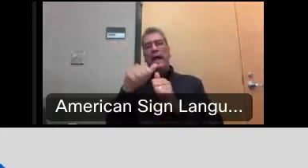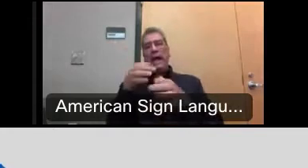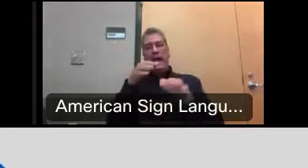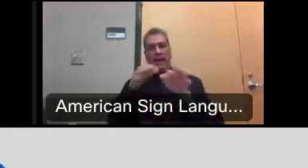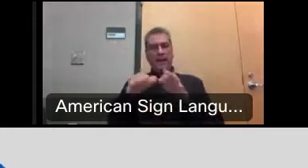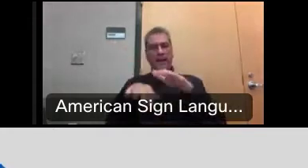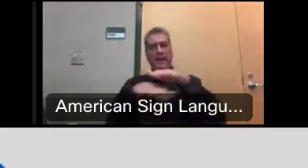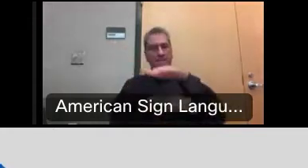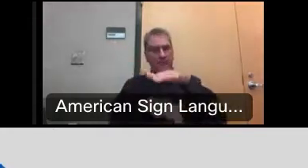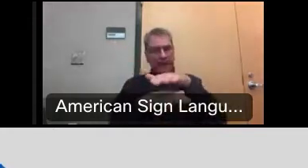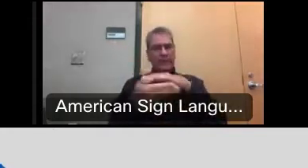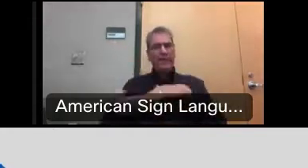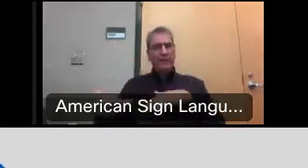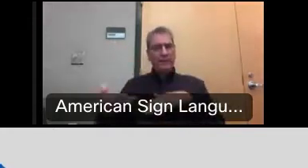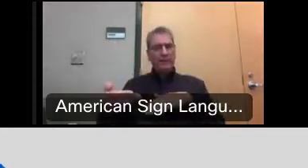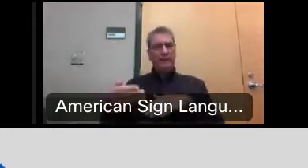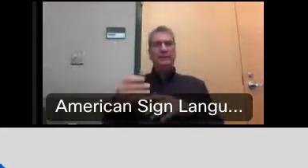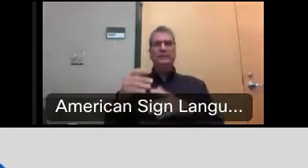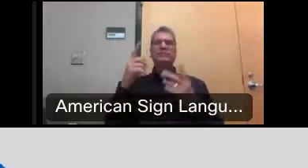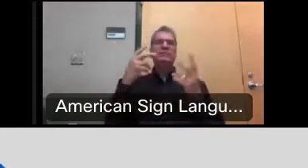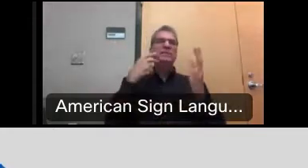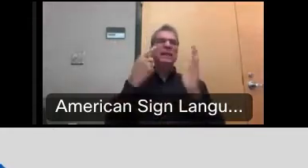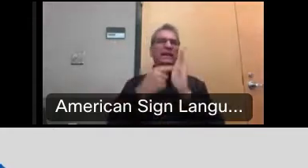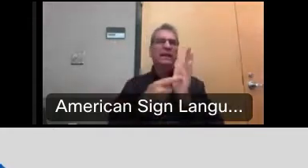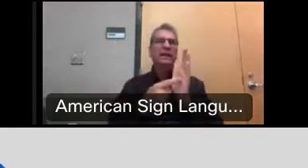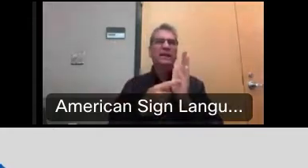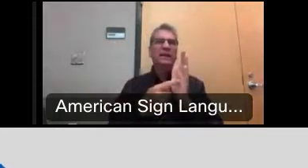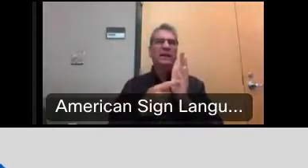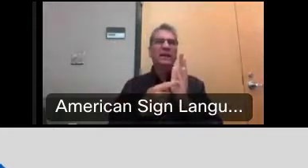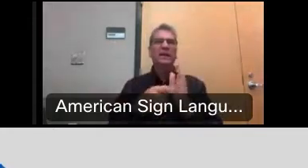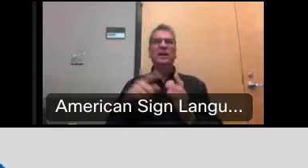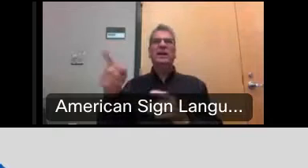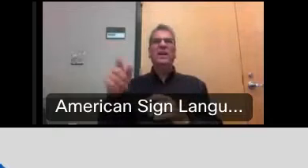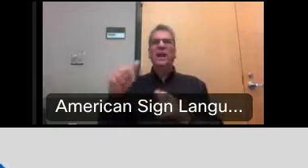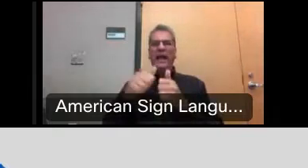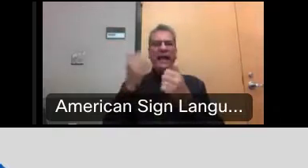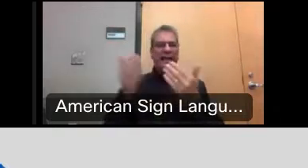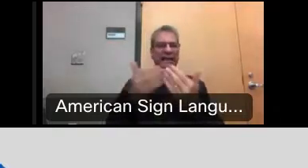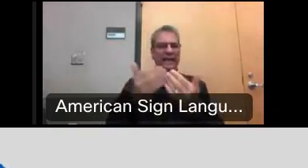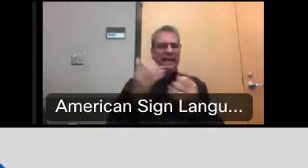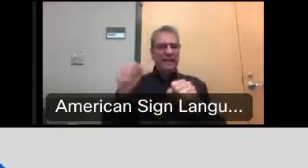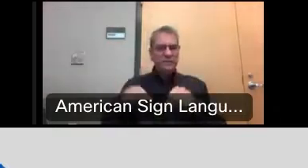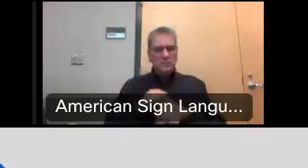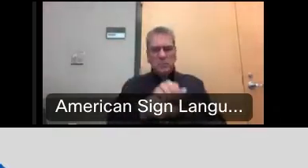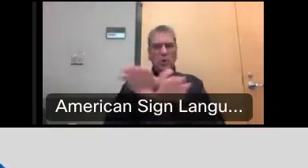basic things, for instance, about the, um, pathophysiology of an epidemiology of respiratory